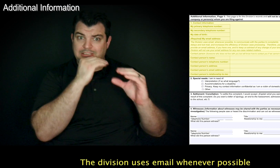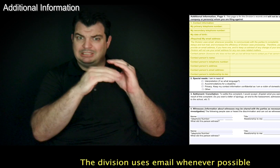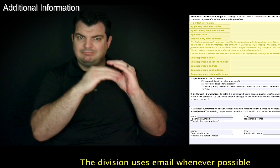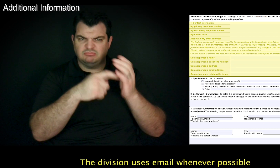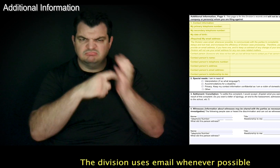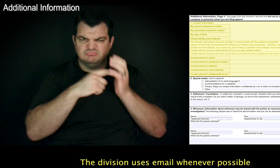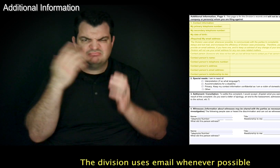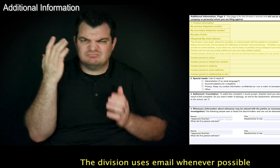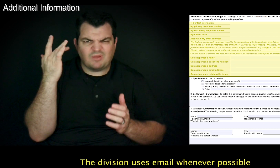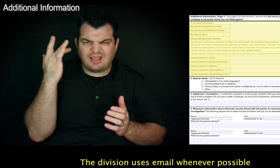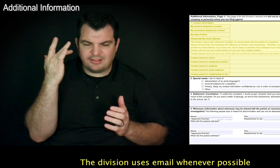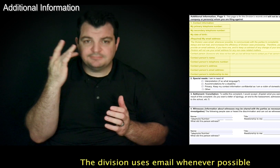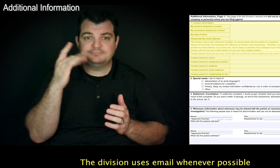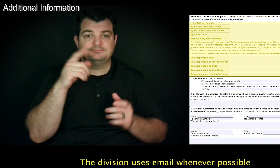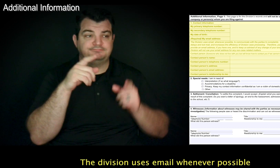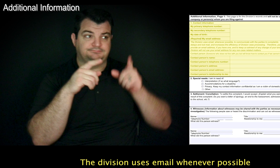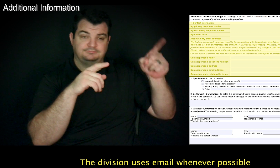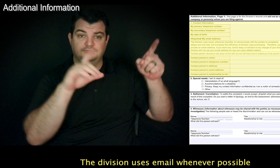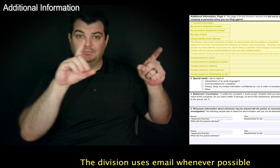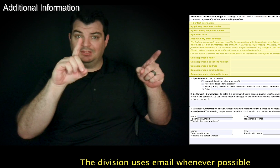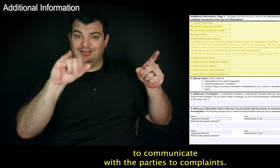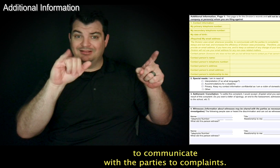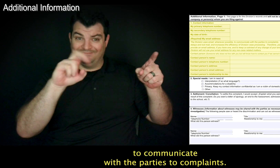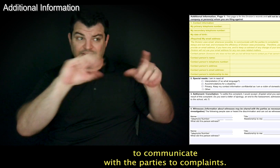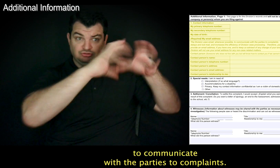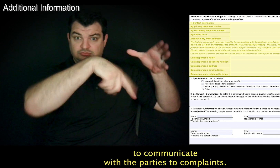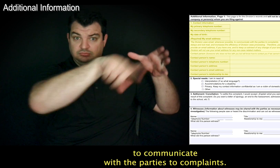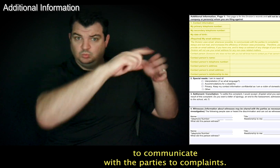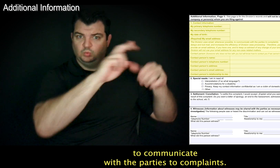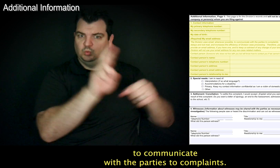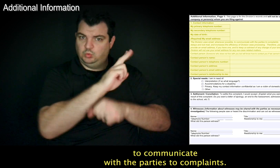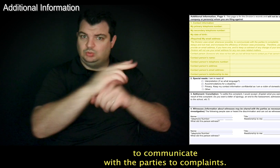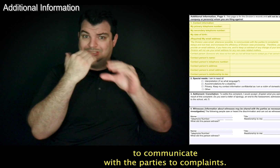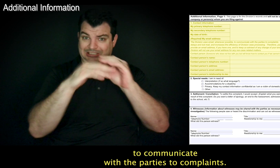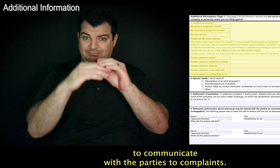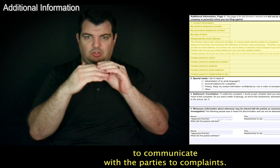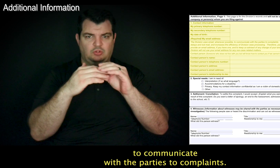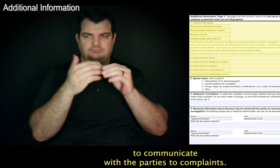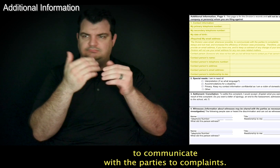The division uses email whenever possible to communicate with the parties to complaints.